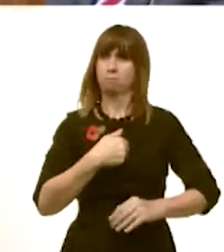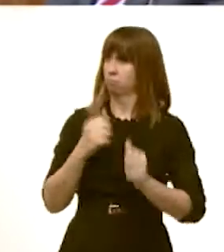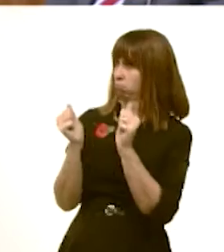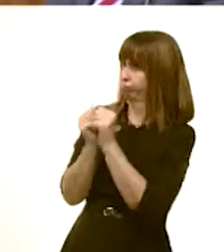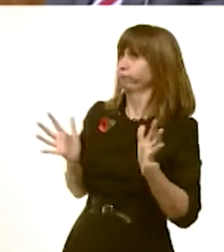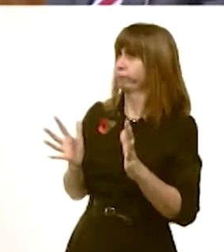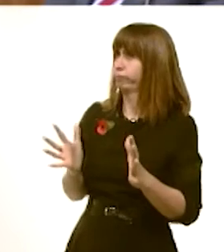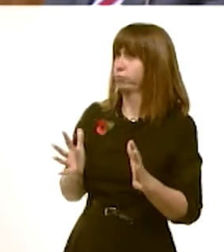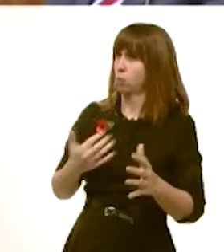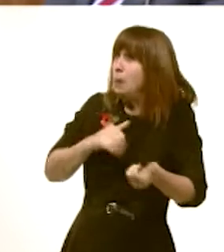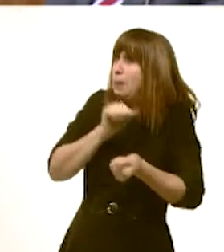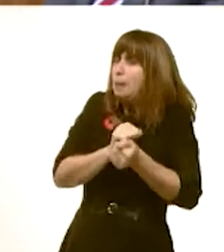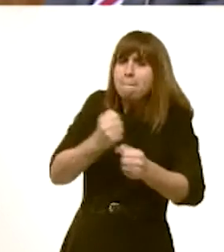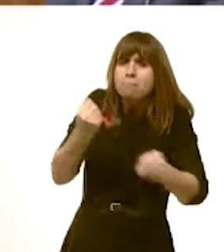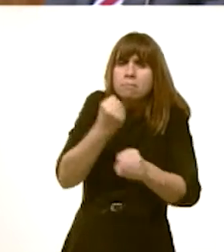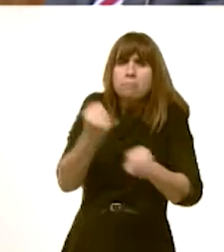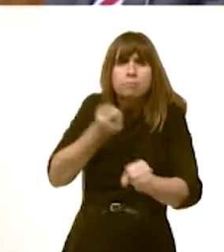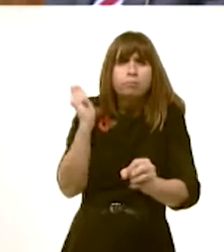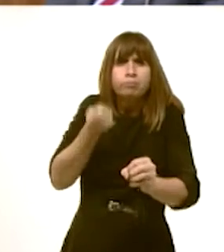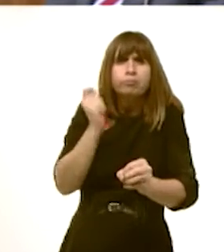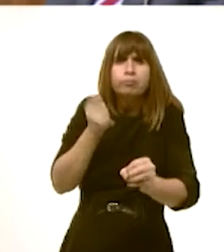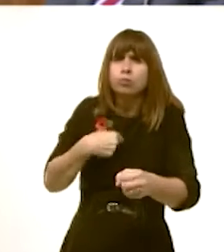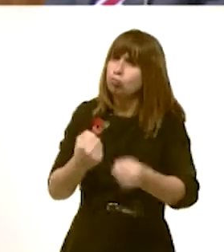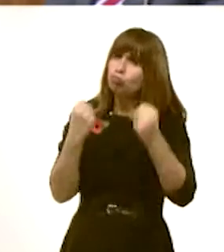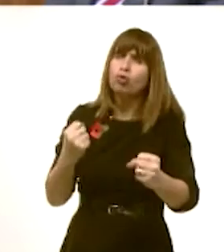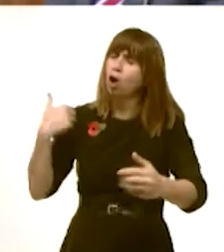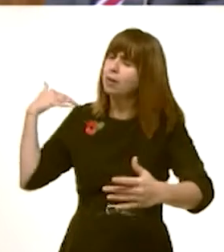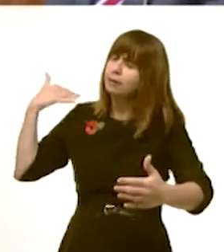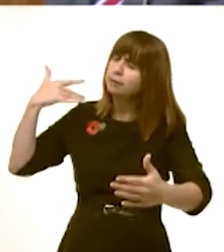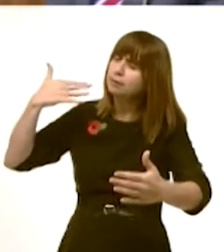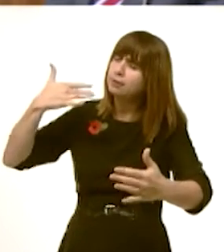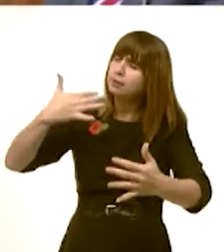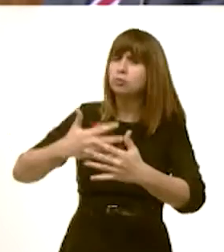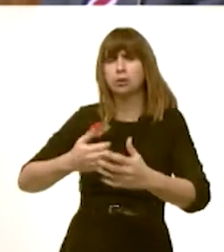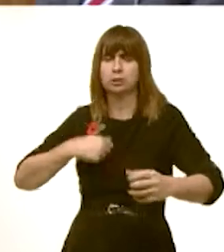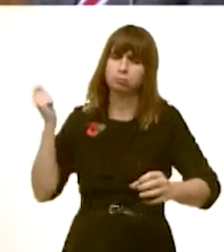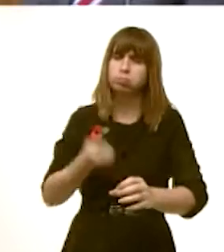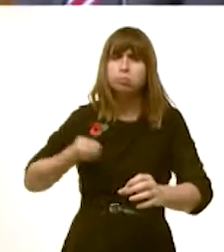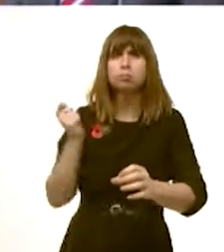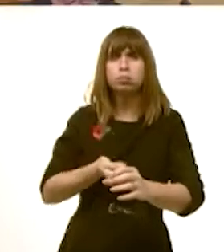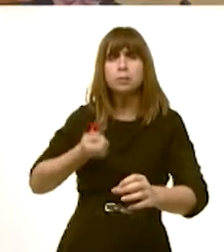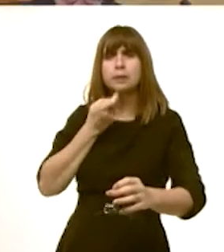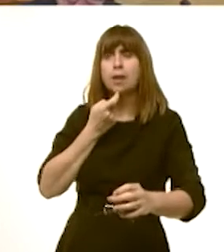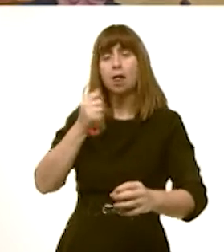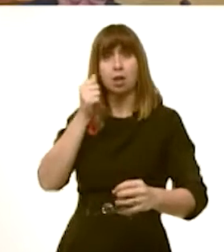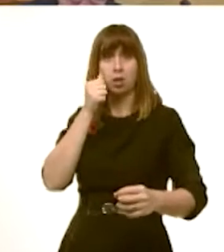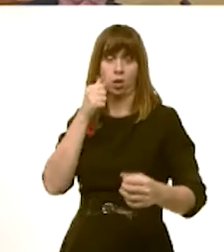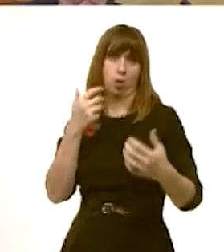manufacturing base and our manufacturing heritage. It is true to say that there is pressure because of a glut of steel on the market. That much is true.